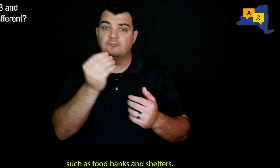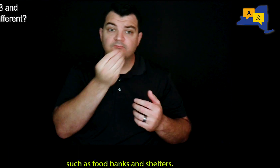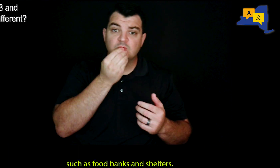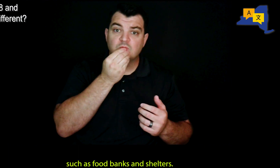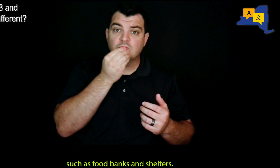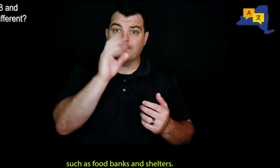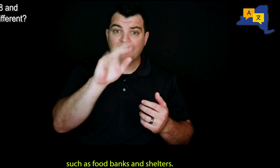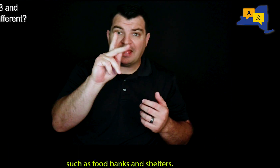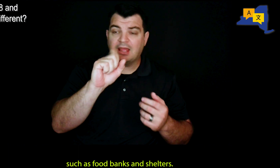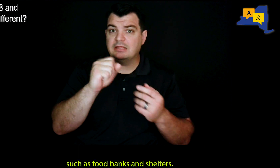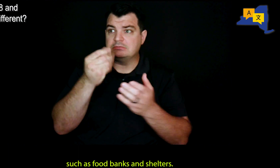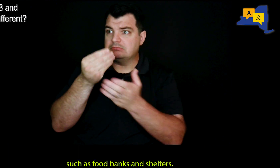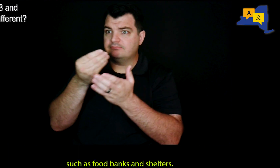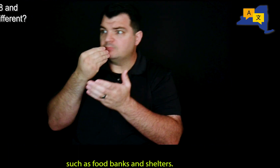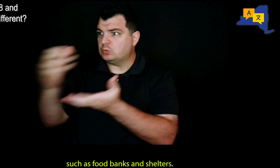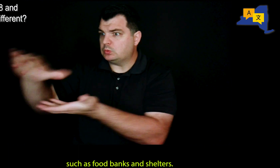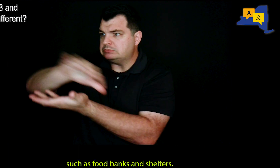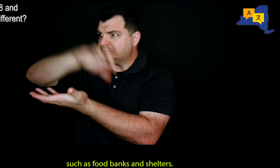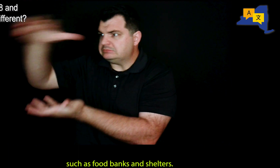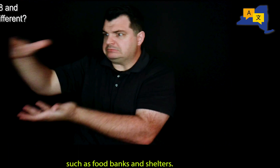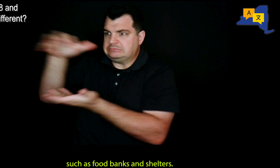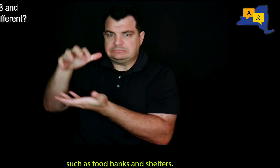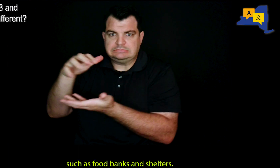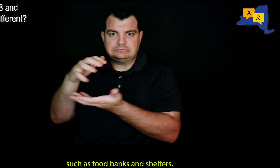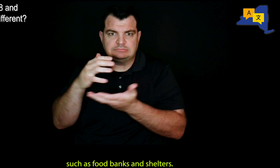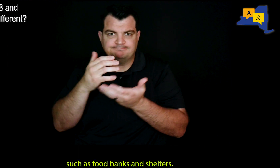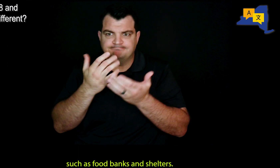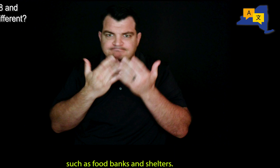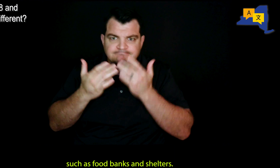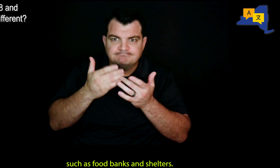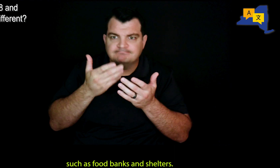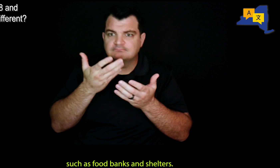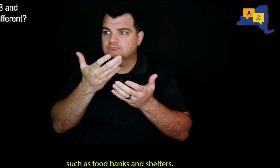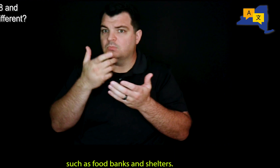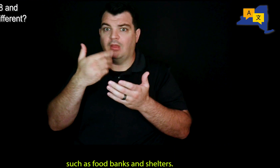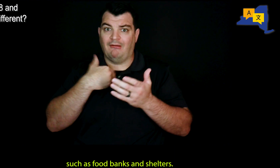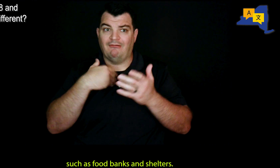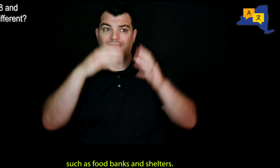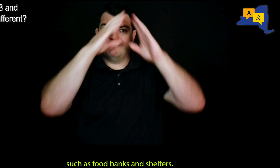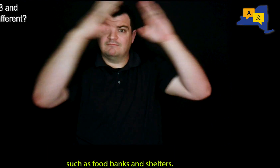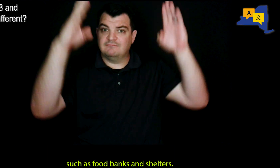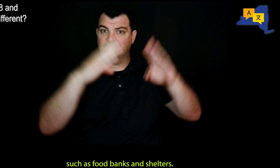such as food banks and shelters.